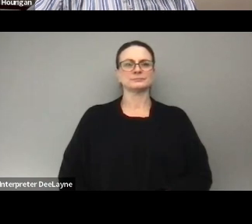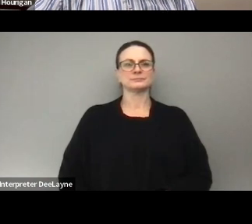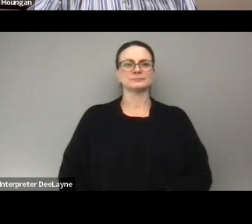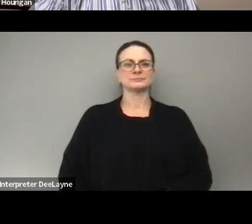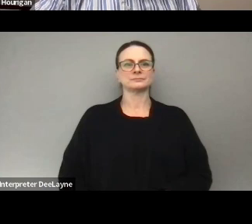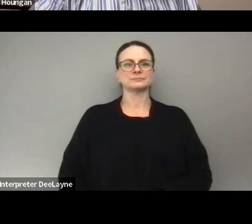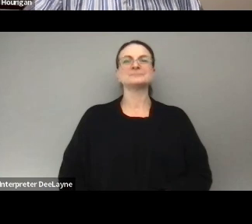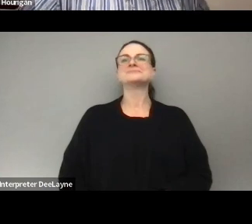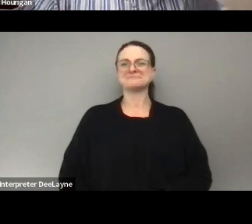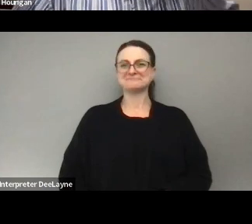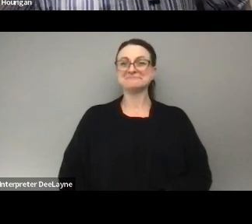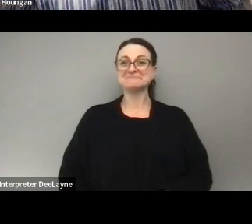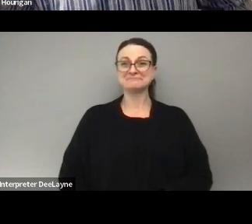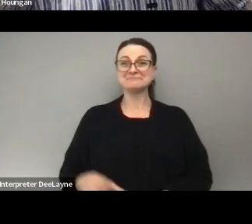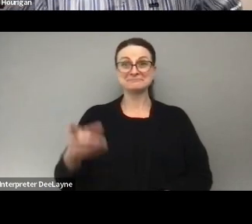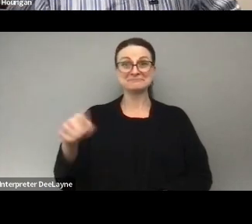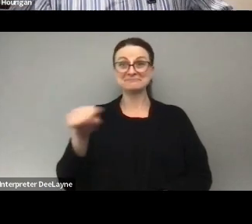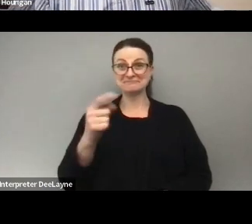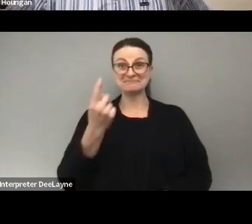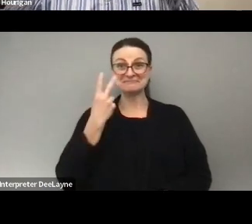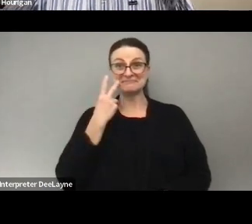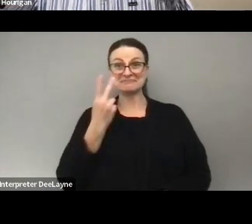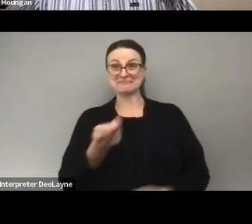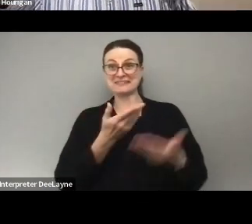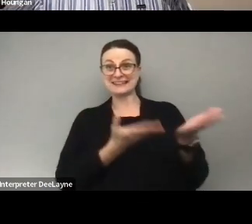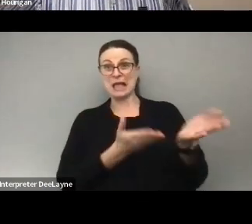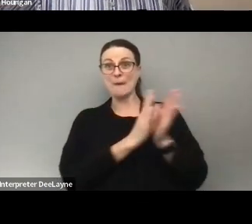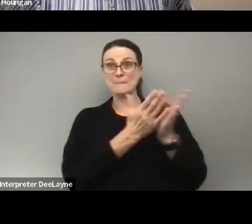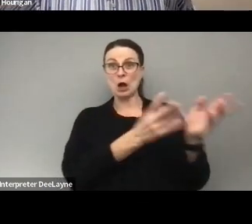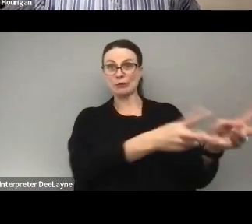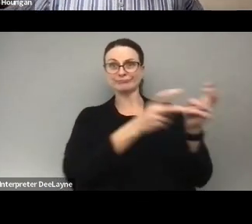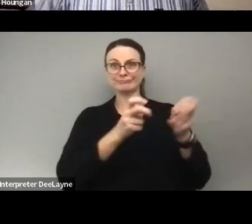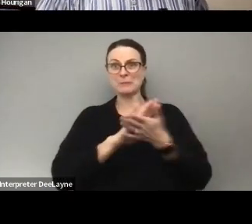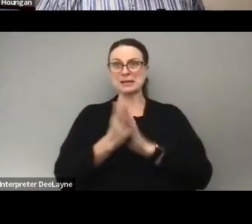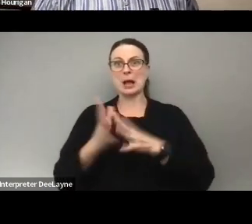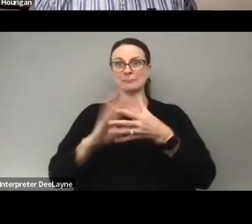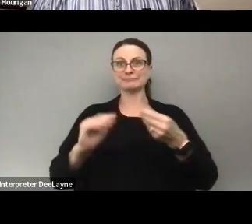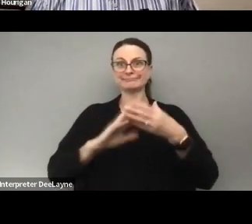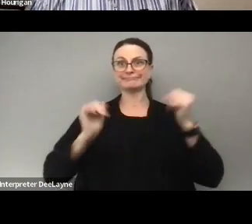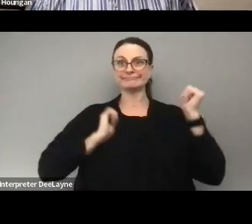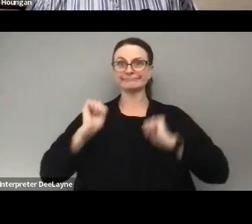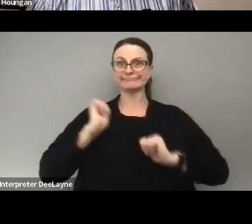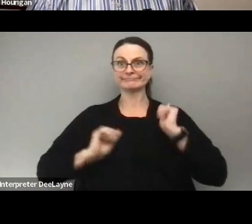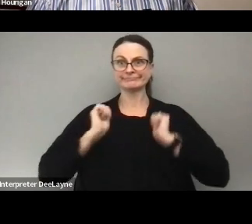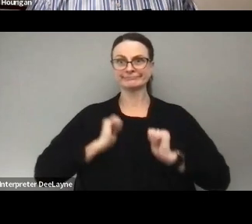So you get the idea, you just turn the book into a narrative and you have the students act up.